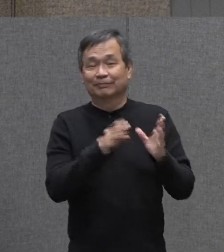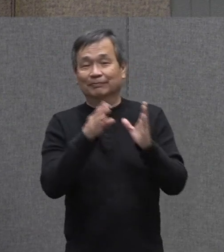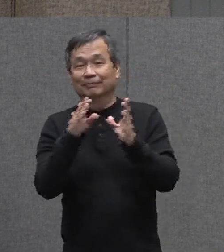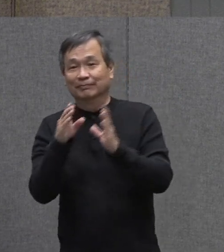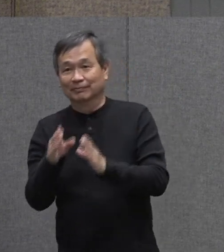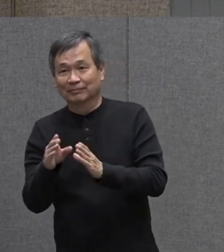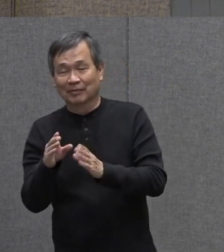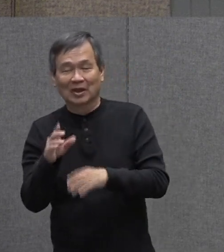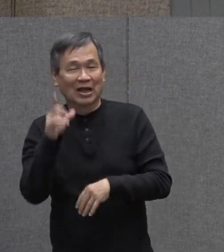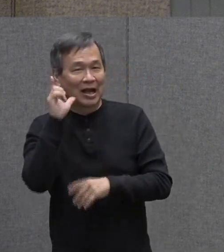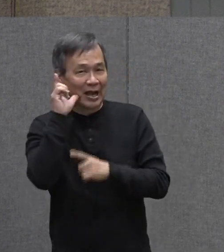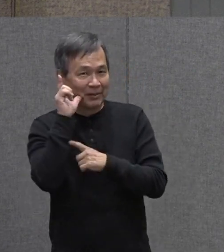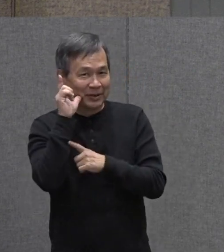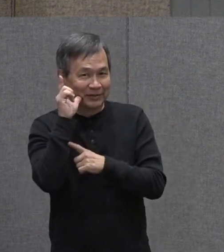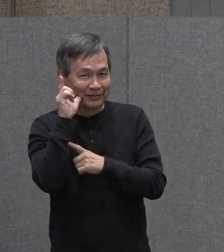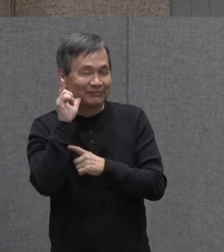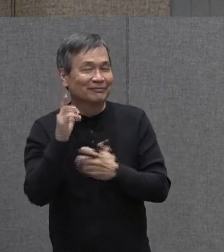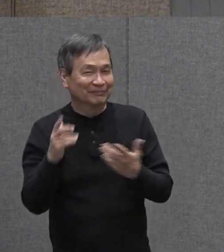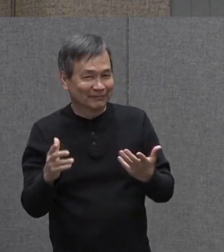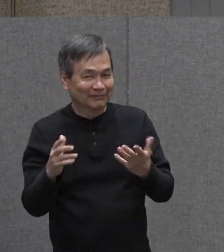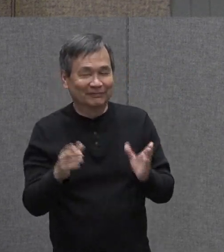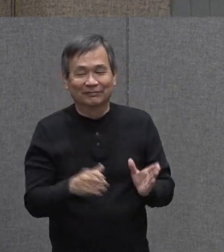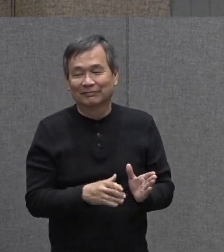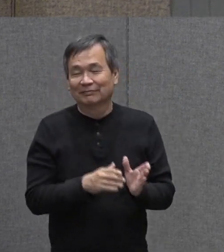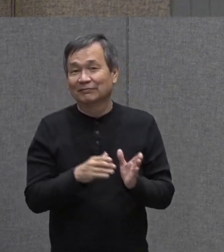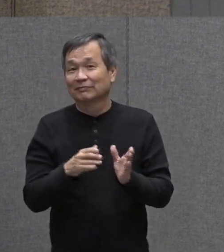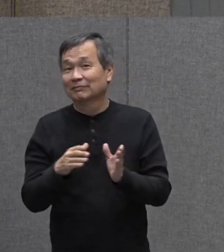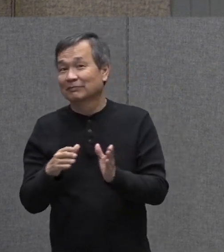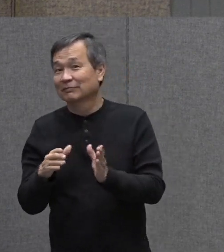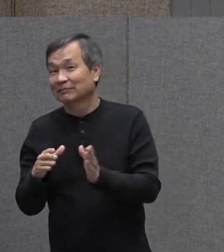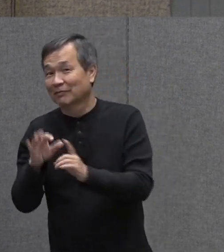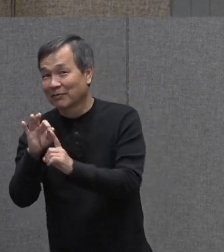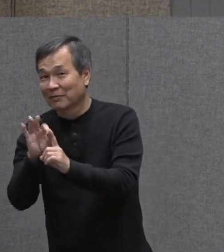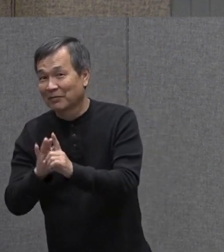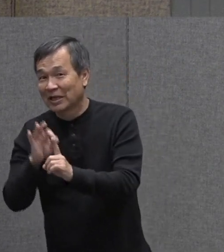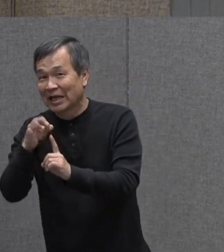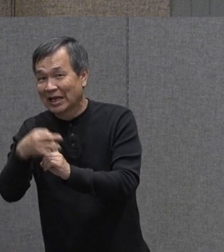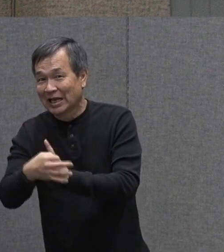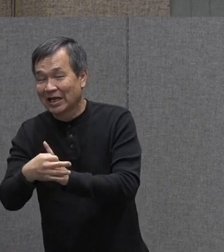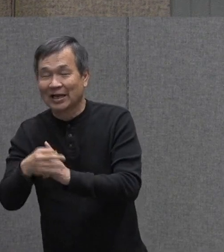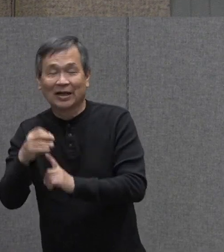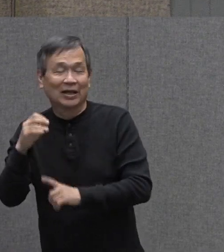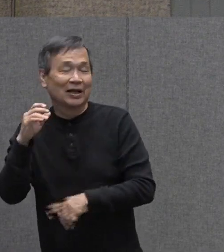the lemon is yellow, and the banana is yellow too.